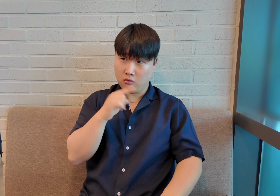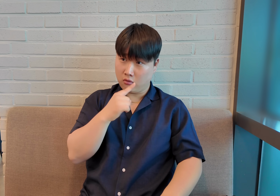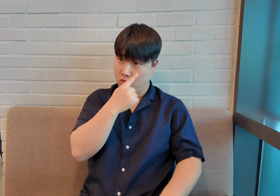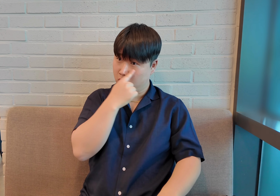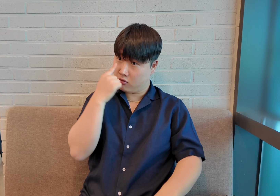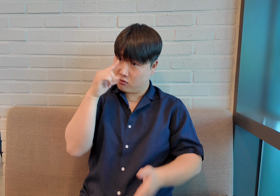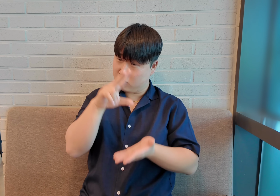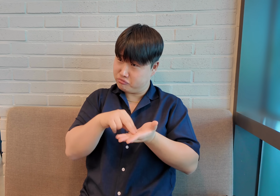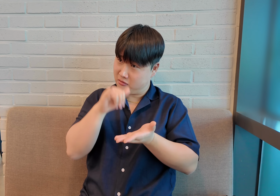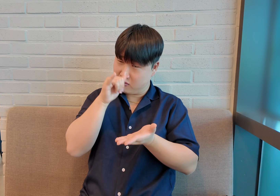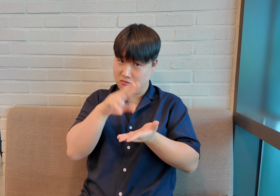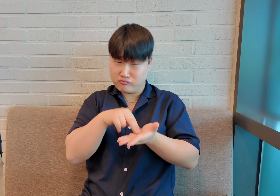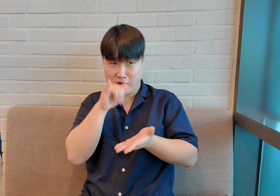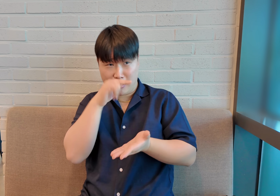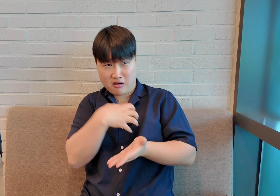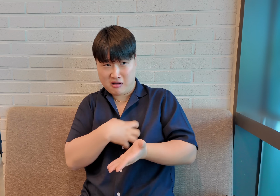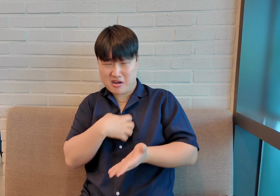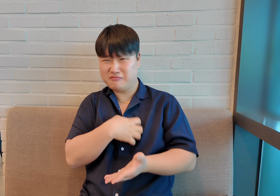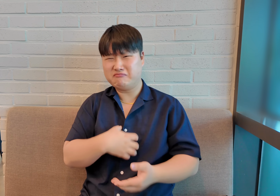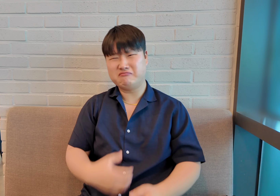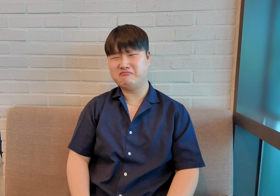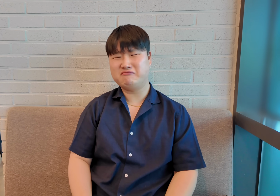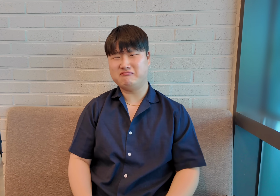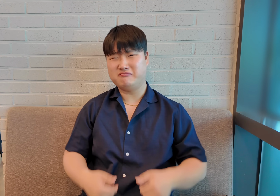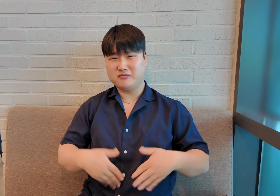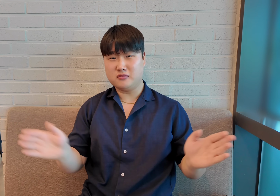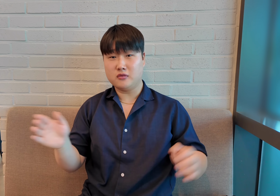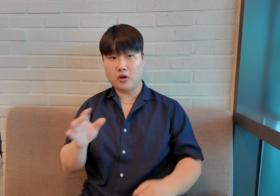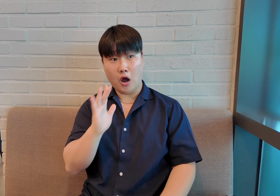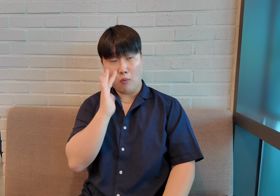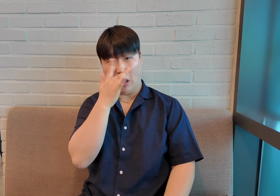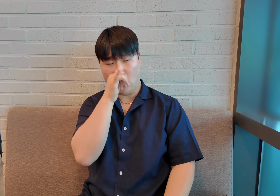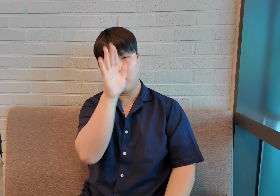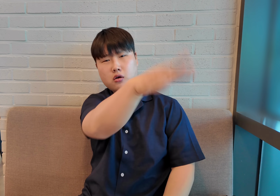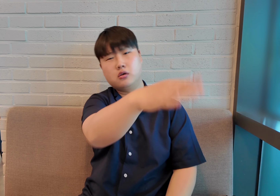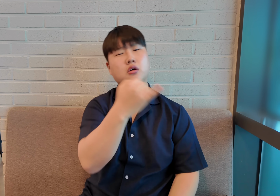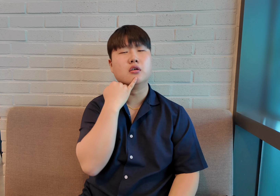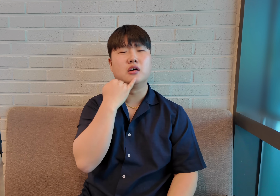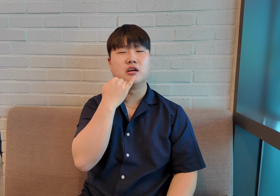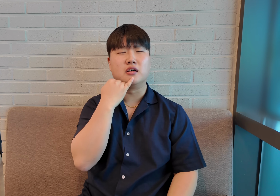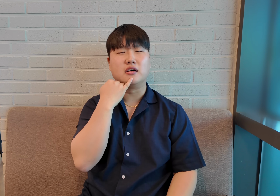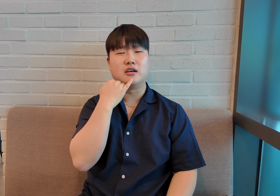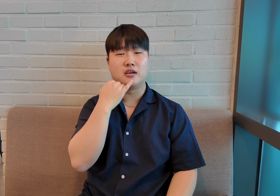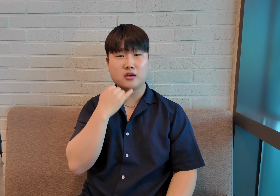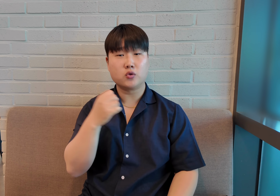Is there something wrong with my visual abilities? And don't worry. Don't worry, just ask the deaf person again.